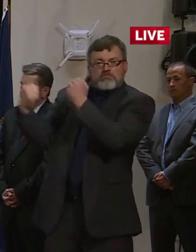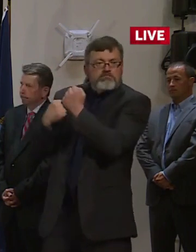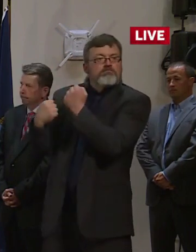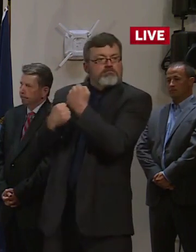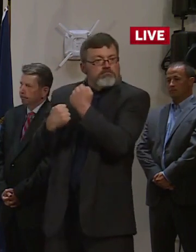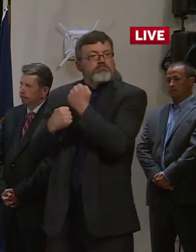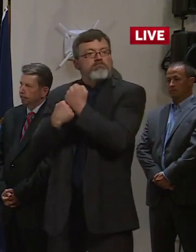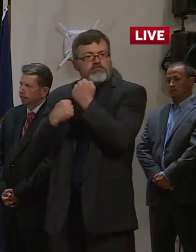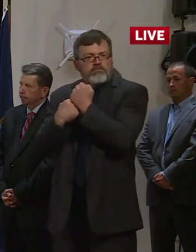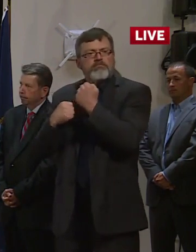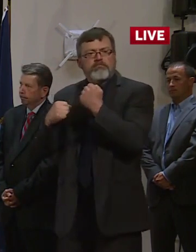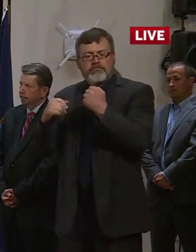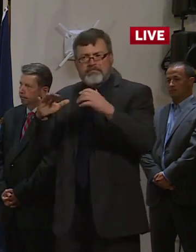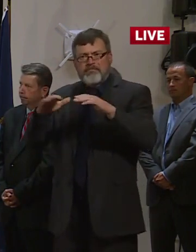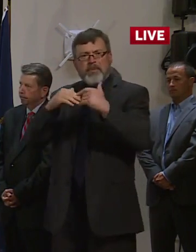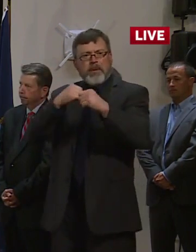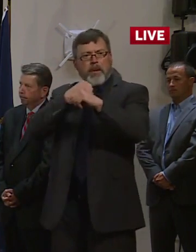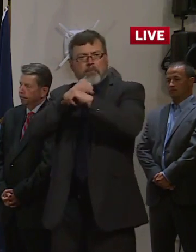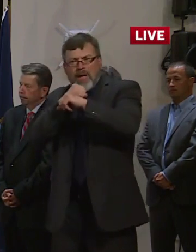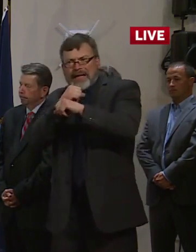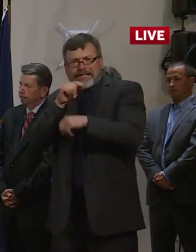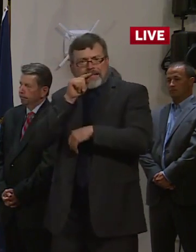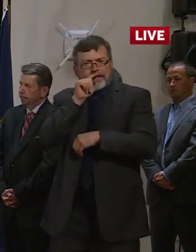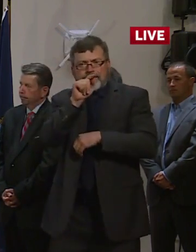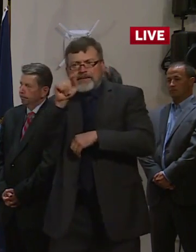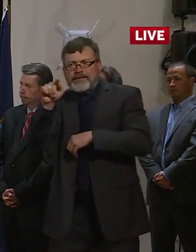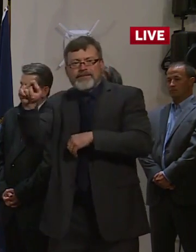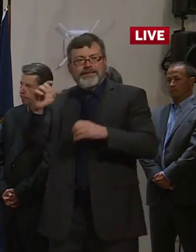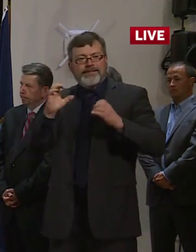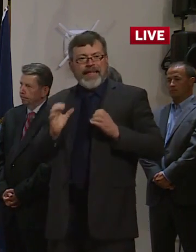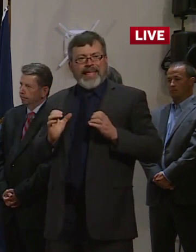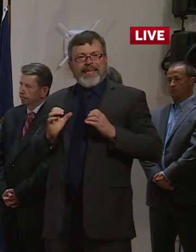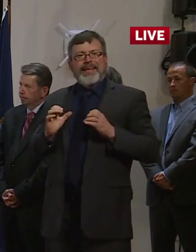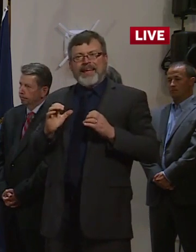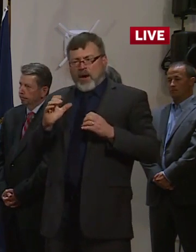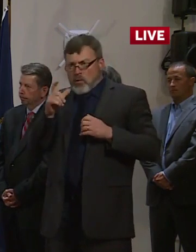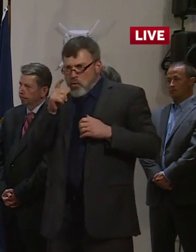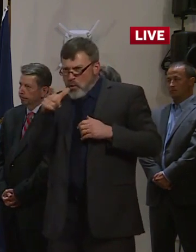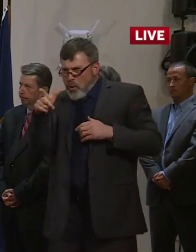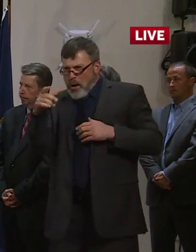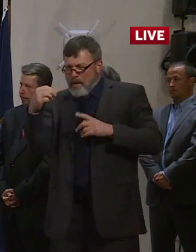ALONGSIDE THE LEGISLATURE AND THWI THE STRONG SUPPORT FOR A